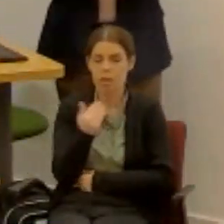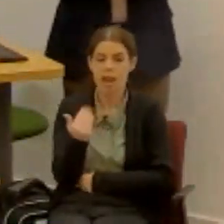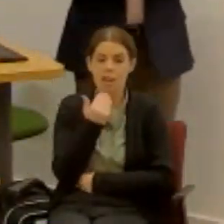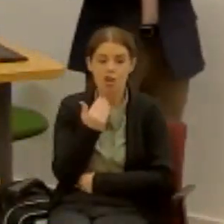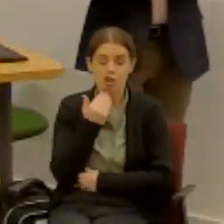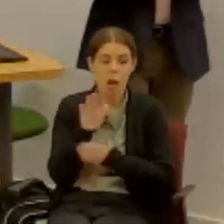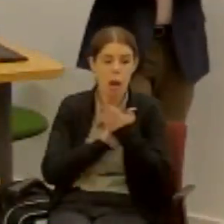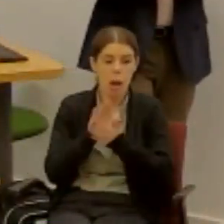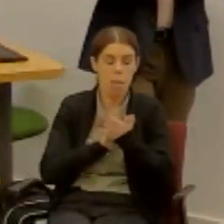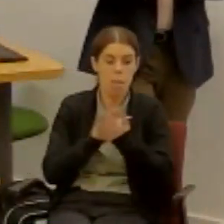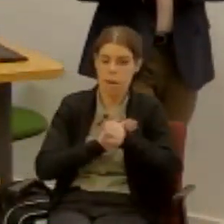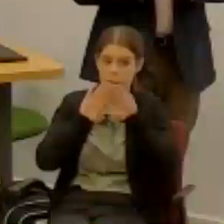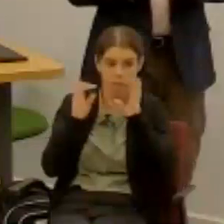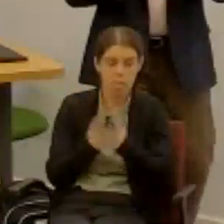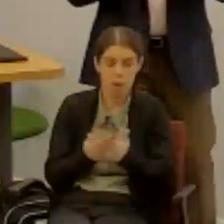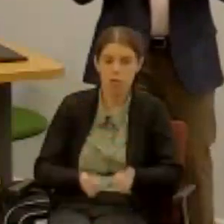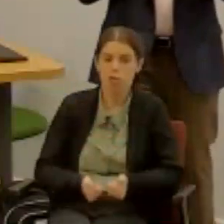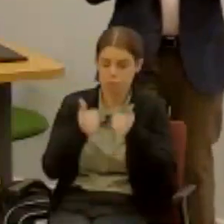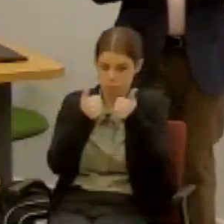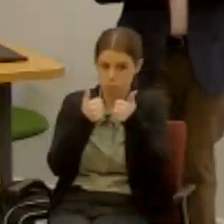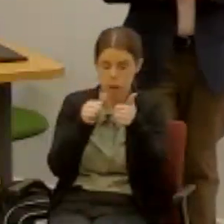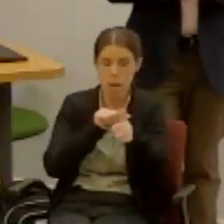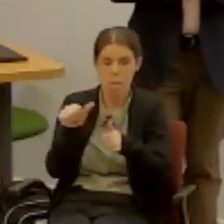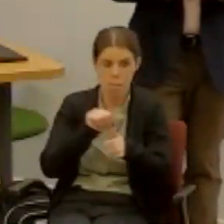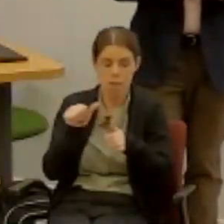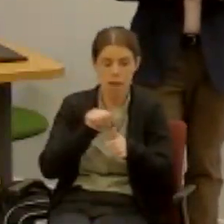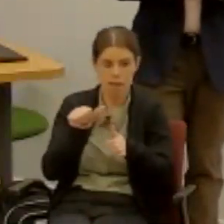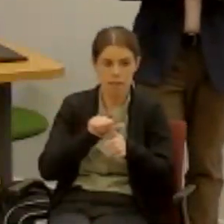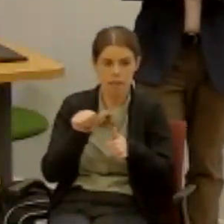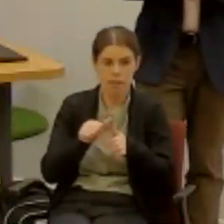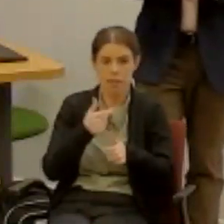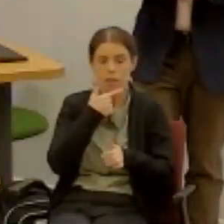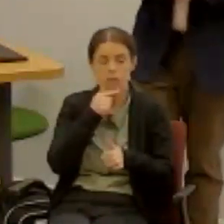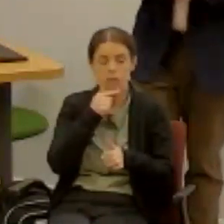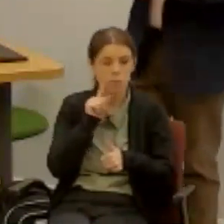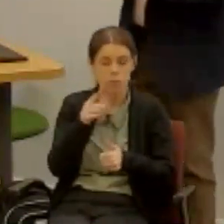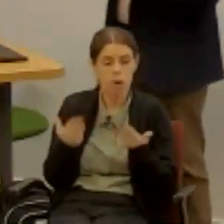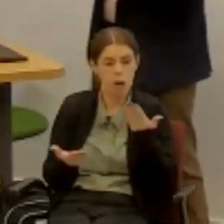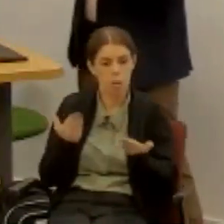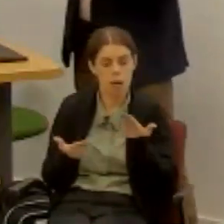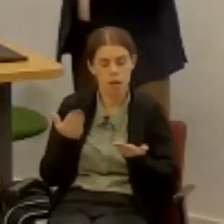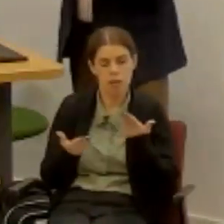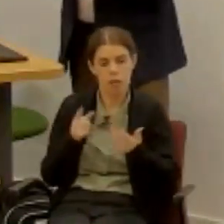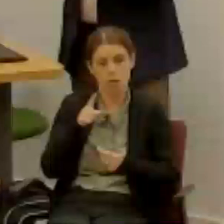that football is doing well. Football is doing better people in the population we're comparing them to who is grey means